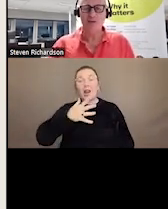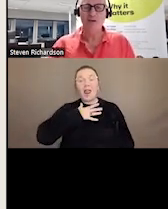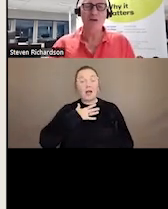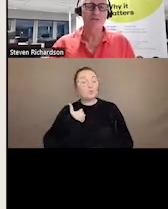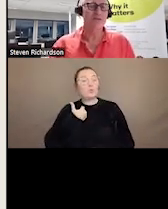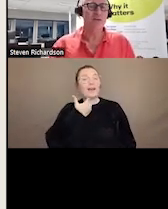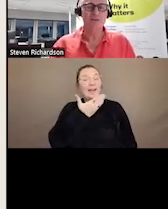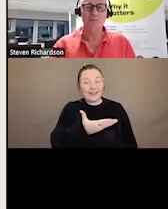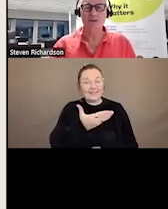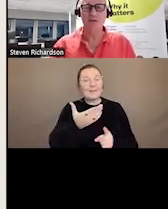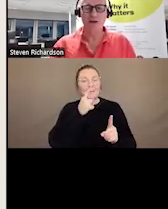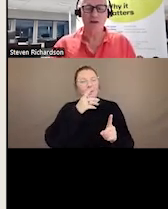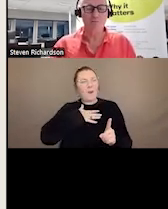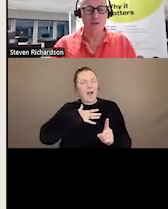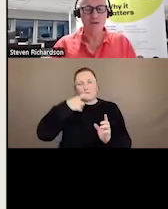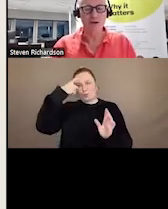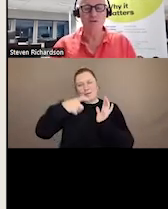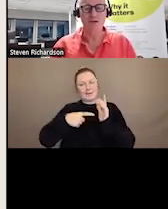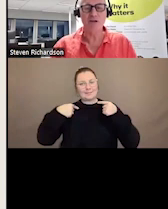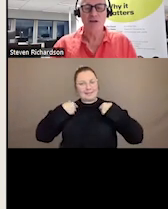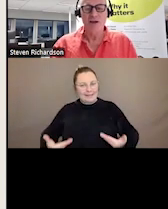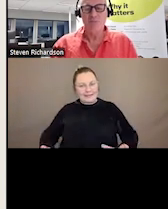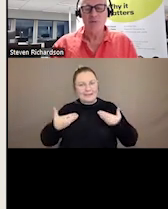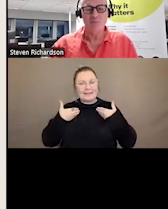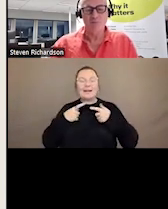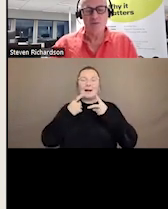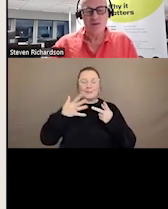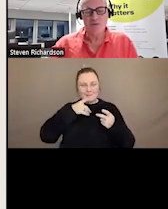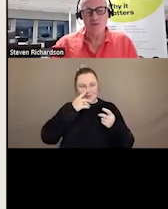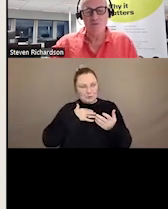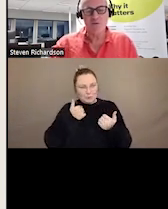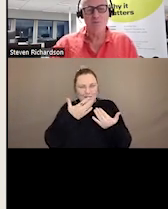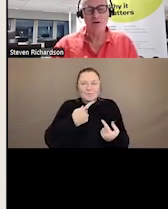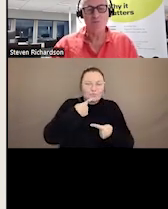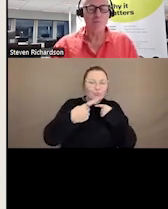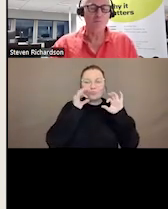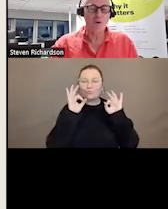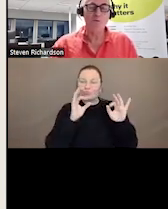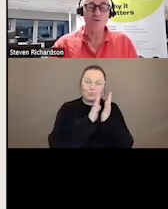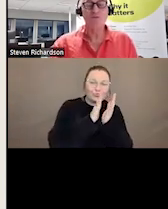recognised. They like to be encouraging. And that is also part of what I would call